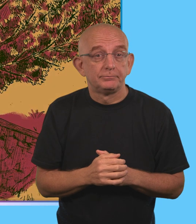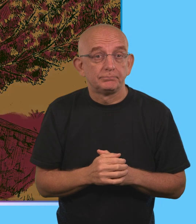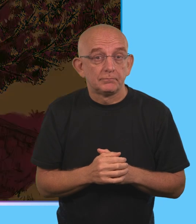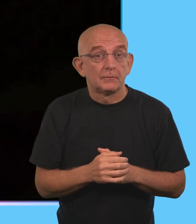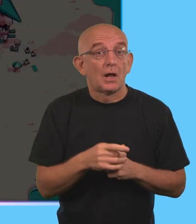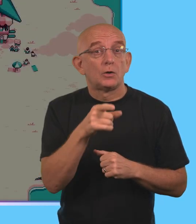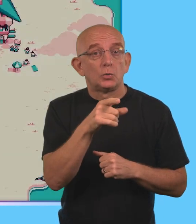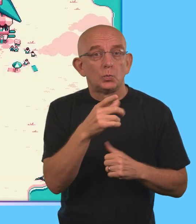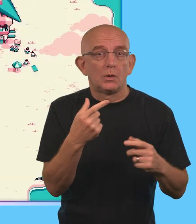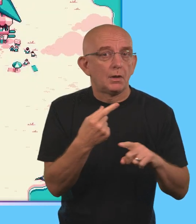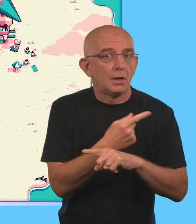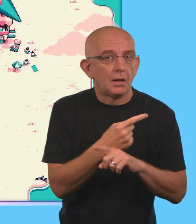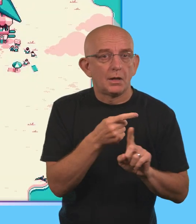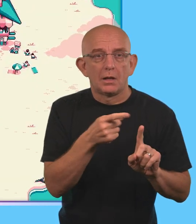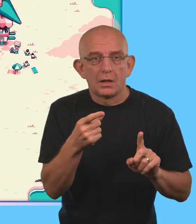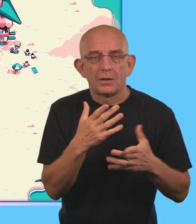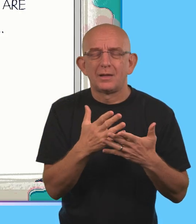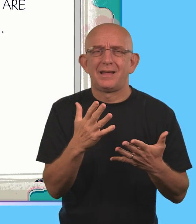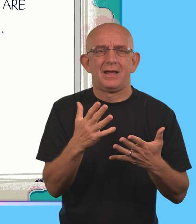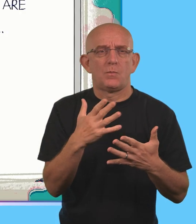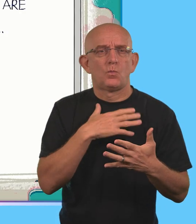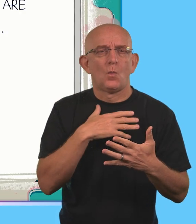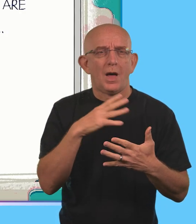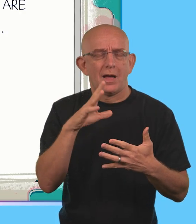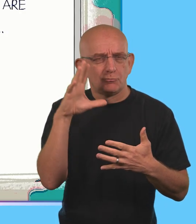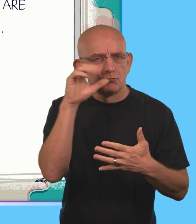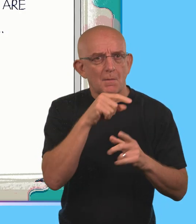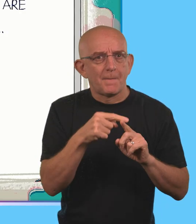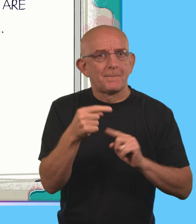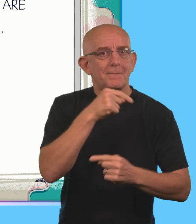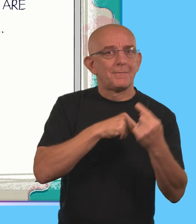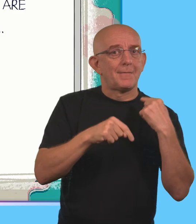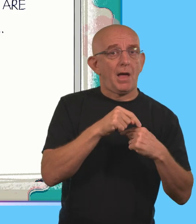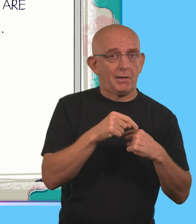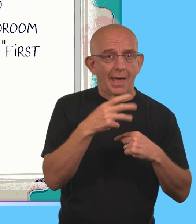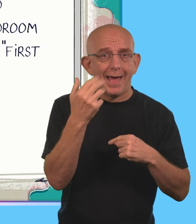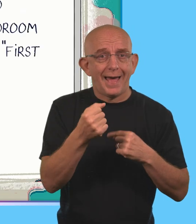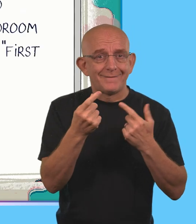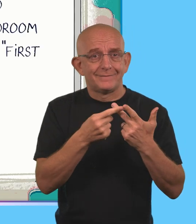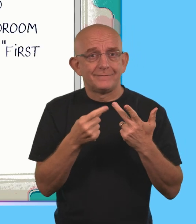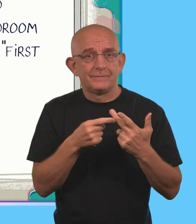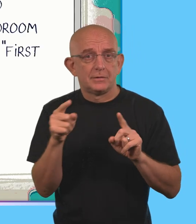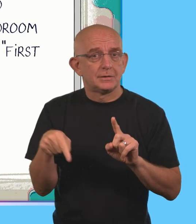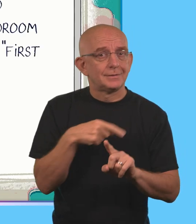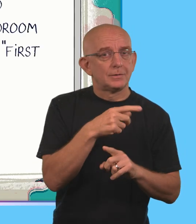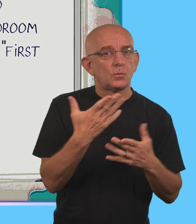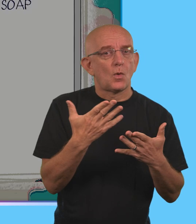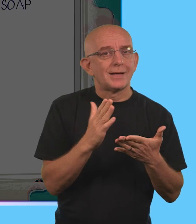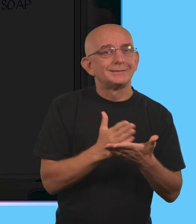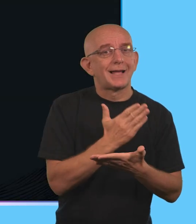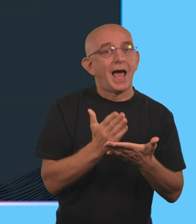If you skip a line by mistake or want to refresh your memory, all the previously played dialogues are available in the diary.